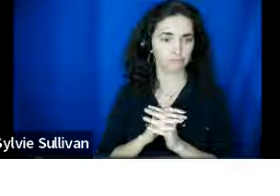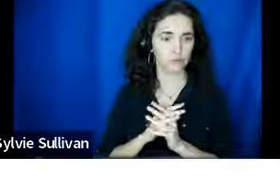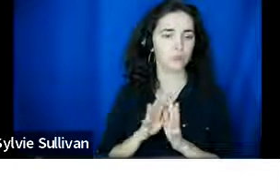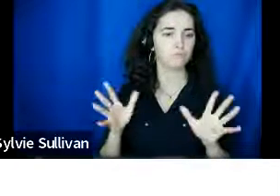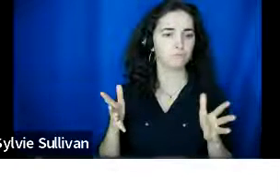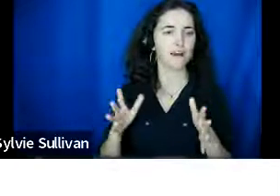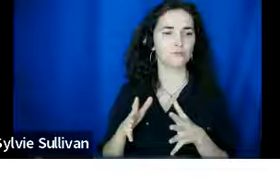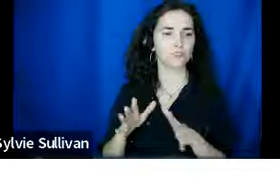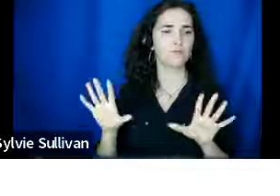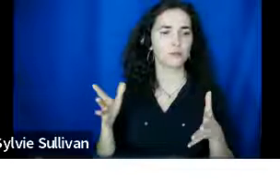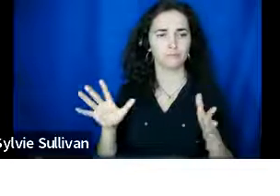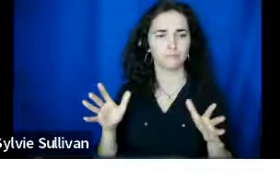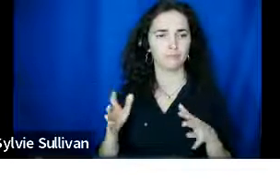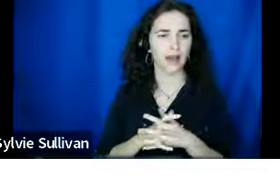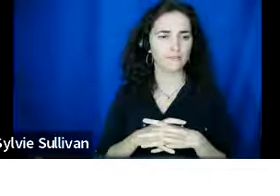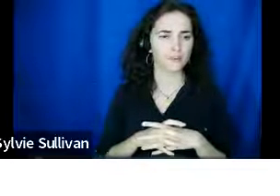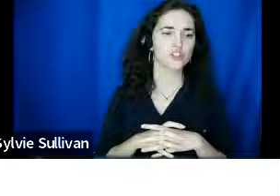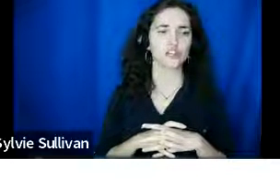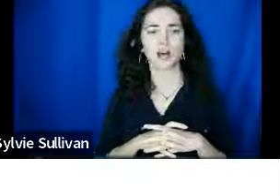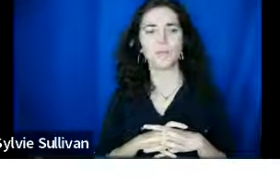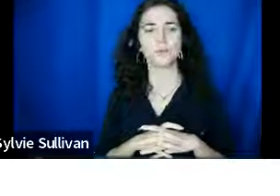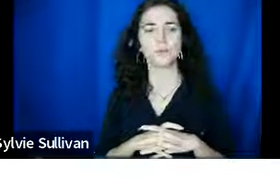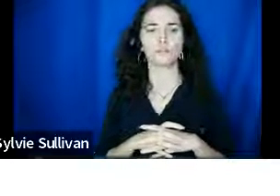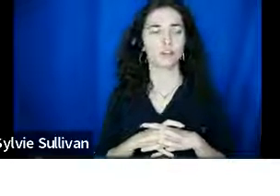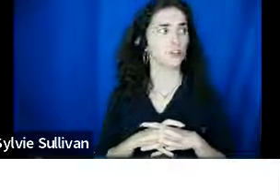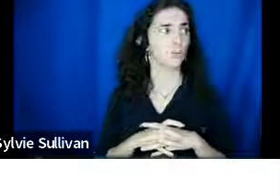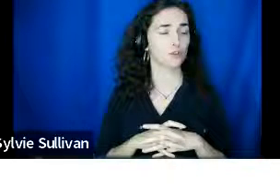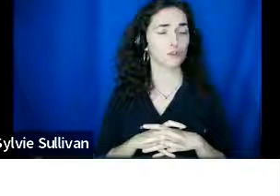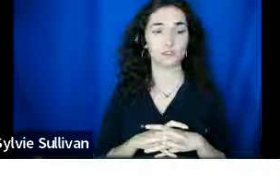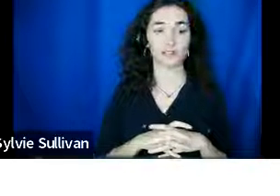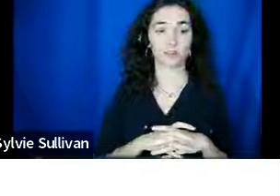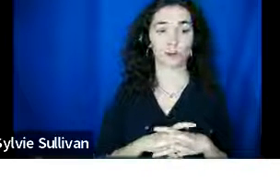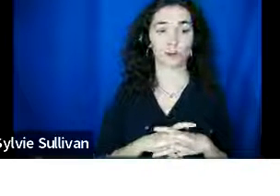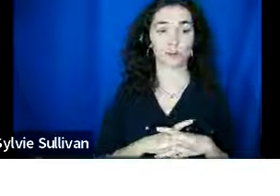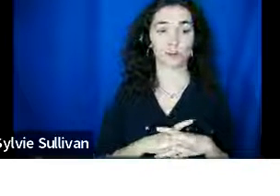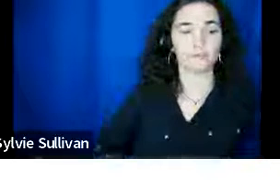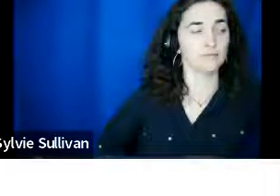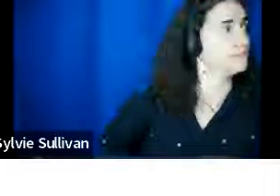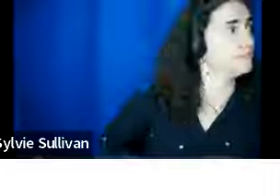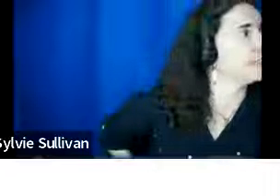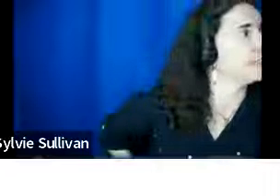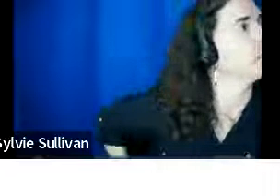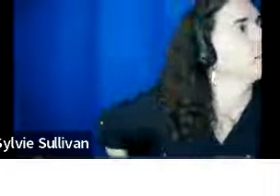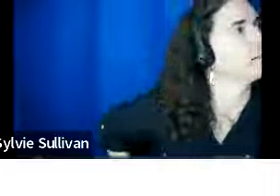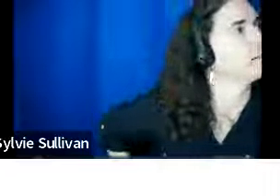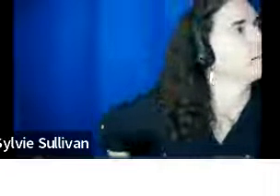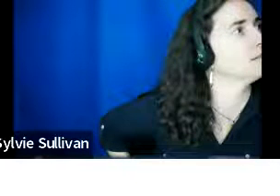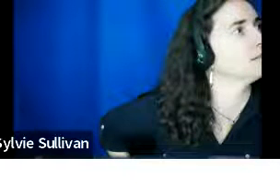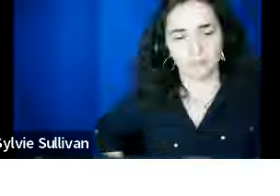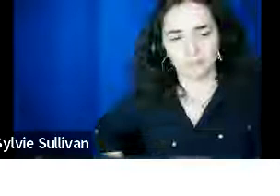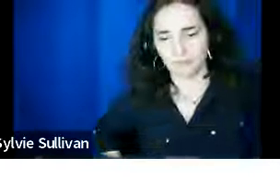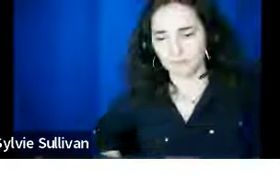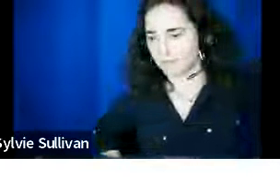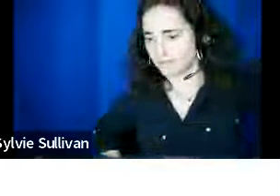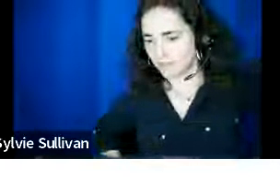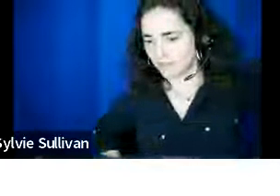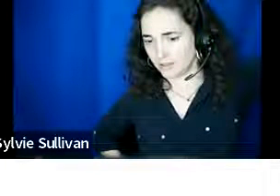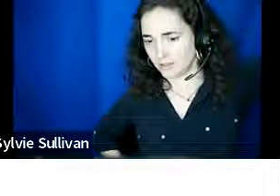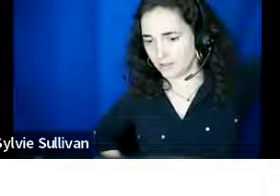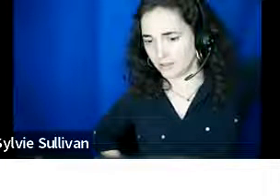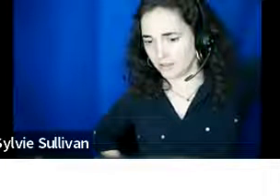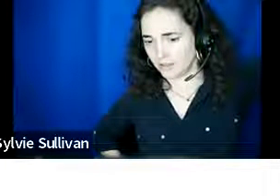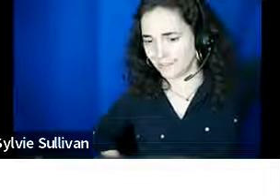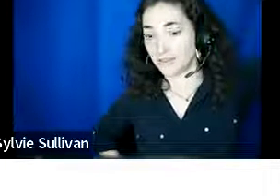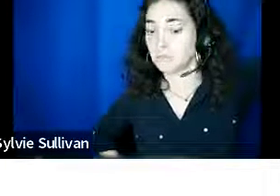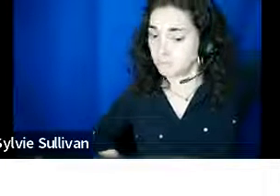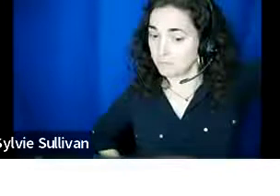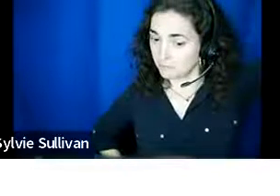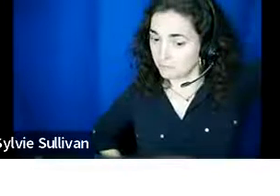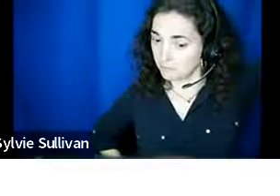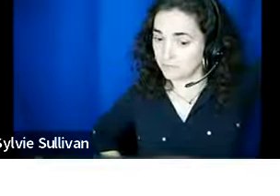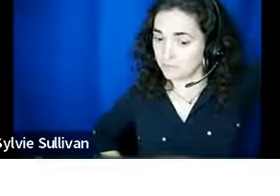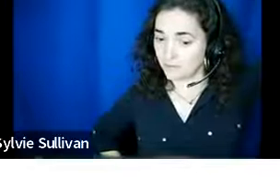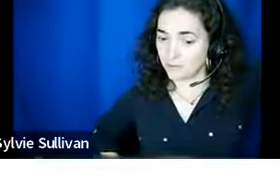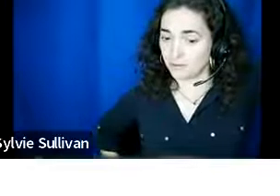Just give me an average. How many words does the person need to get started?